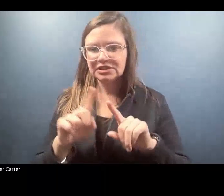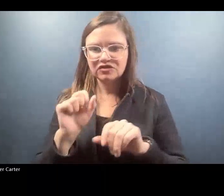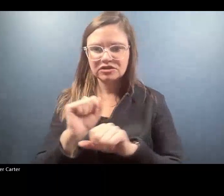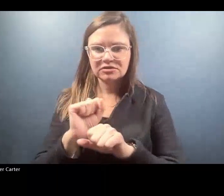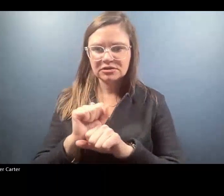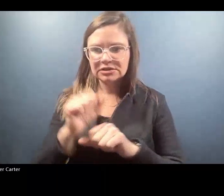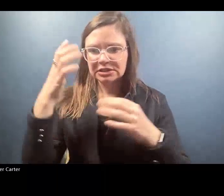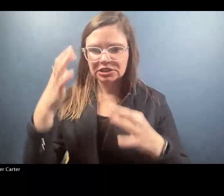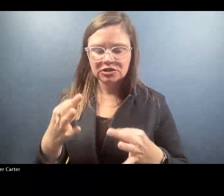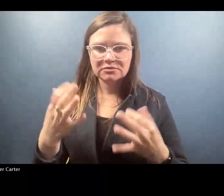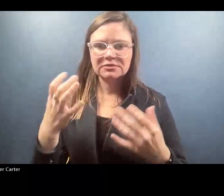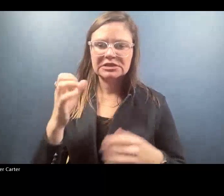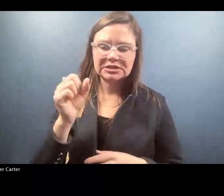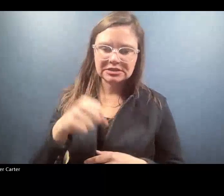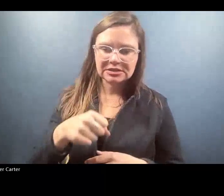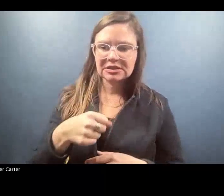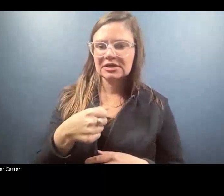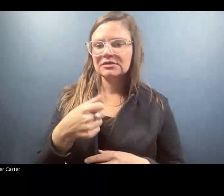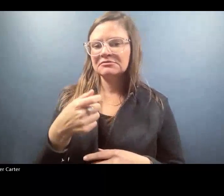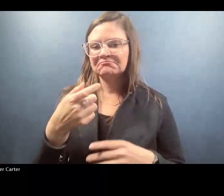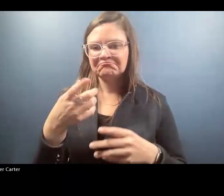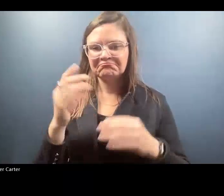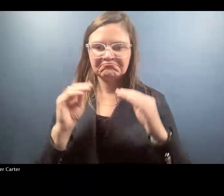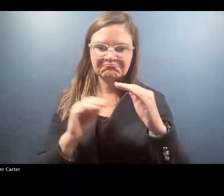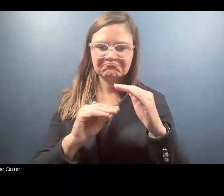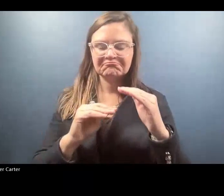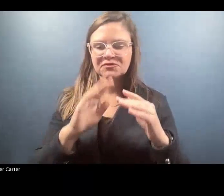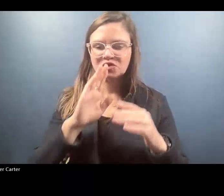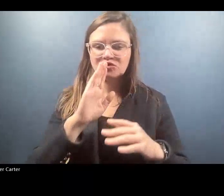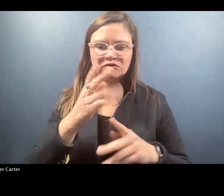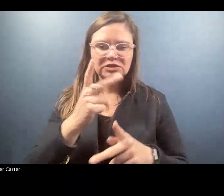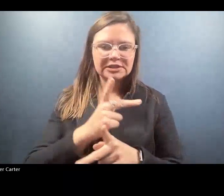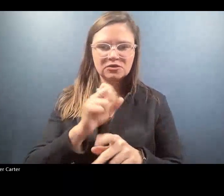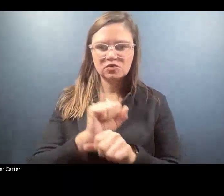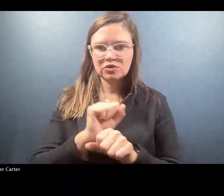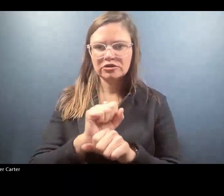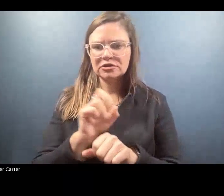determined, OK, yes, that falls within the direct care workforce or or no, that doesn't, right.